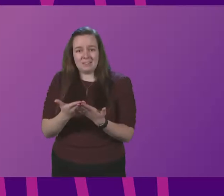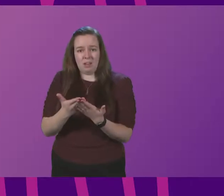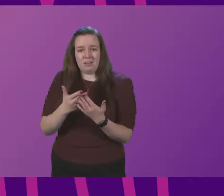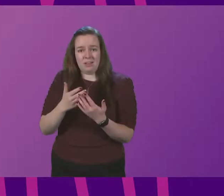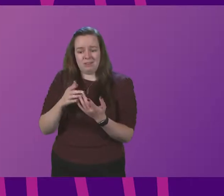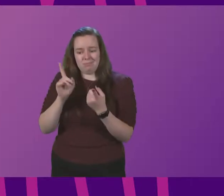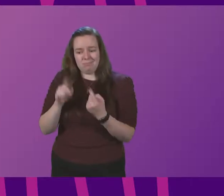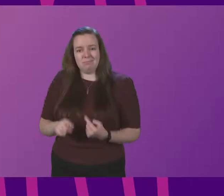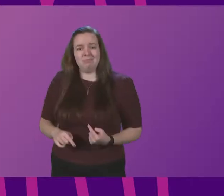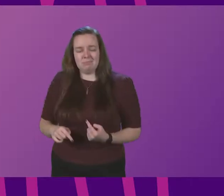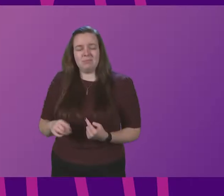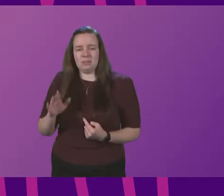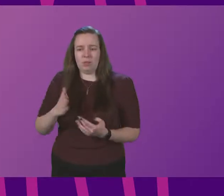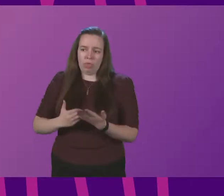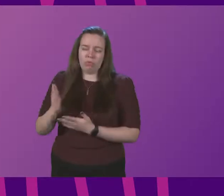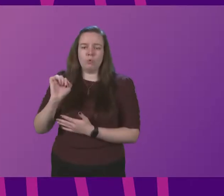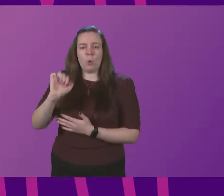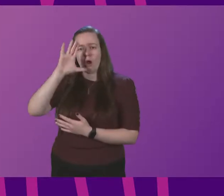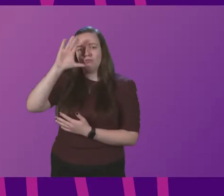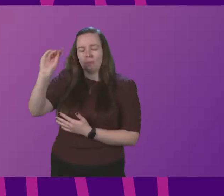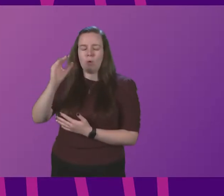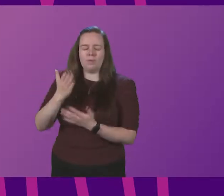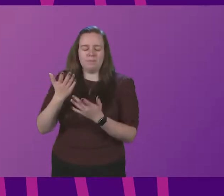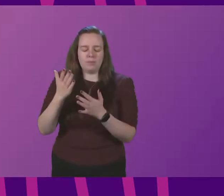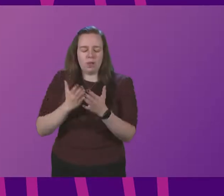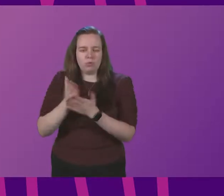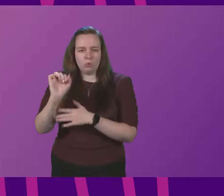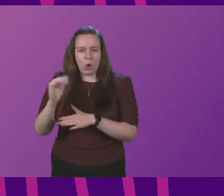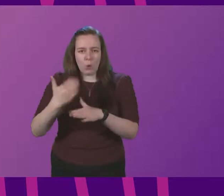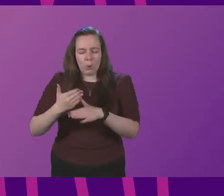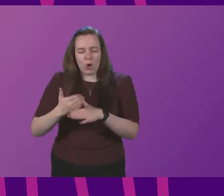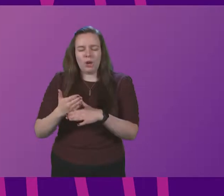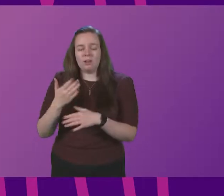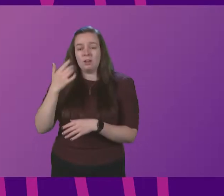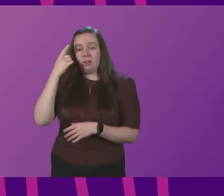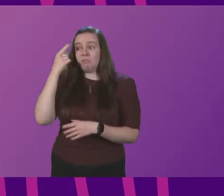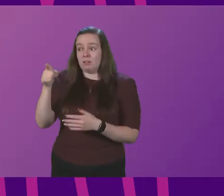in the course of her work. Those have been helpful